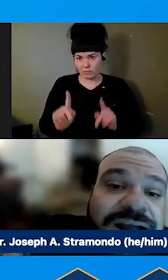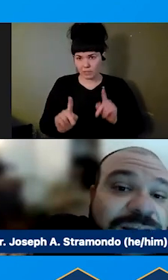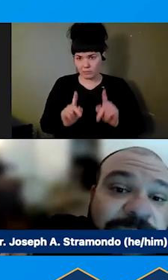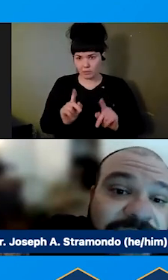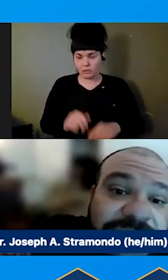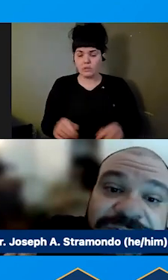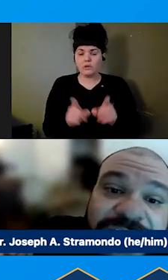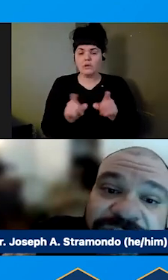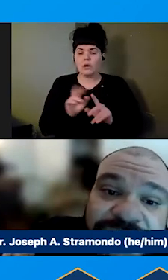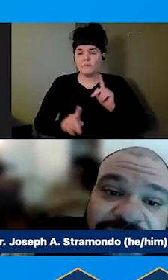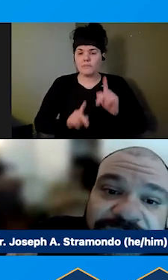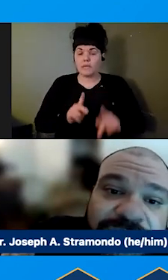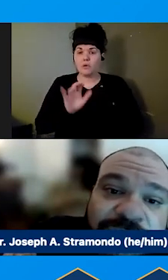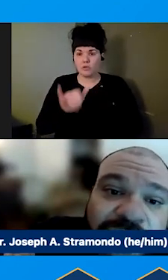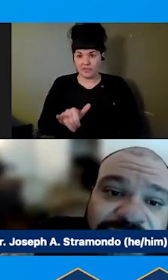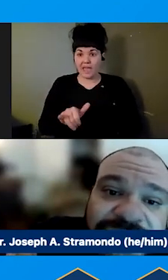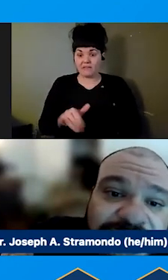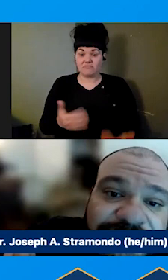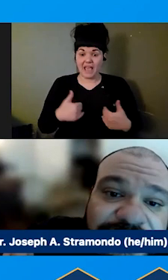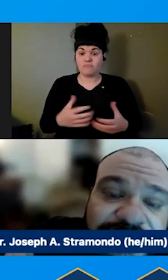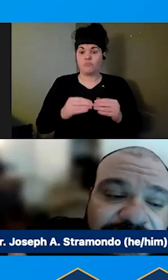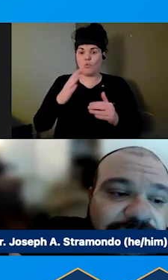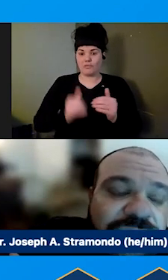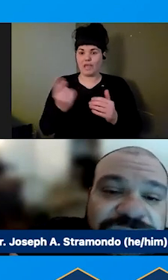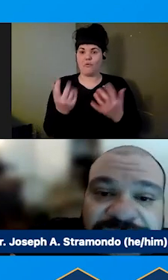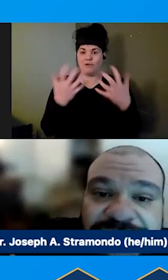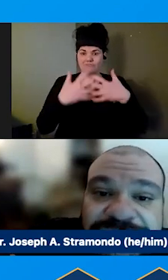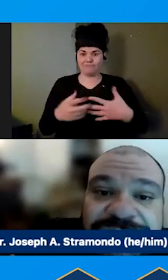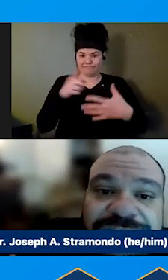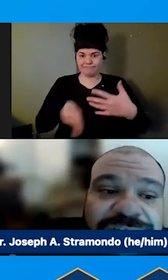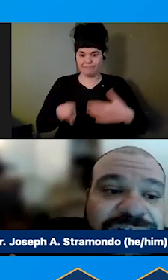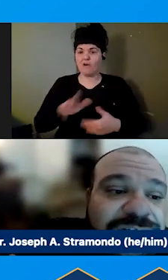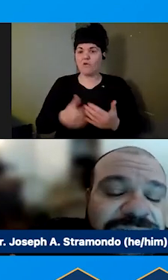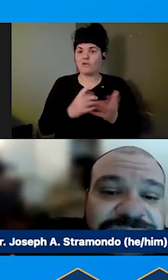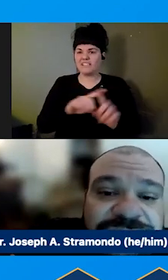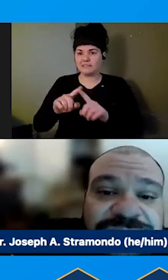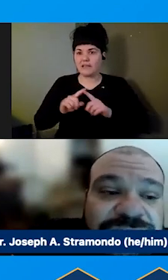folks that occupy the intersection of all these different marginalize positions